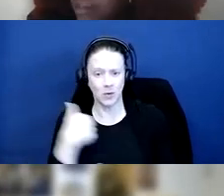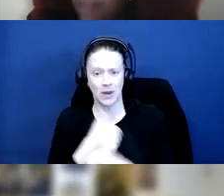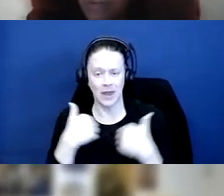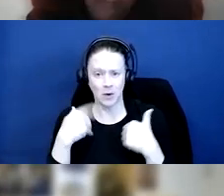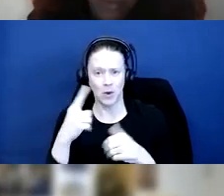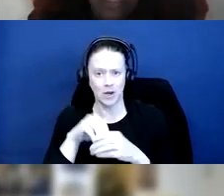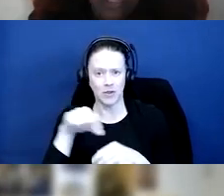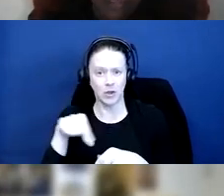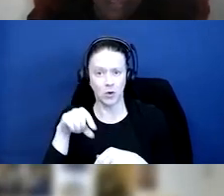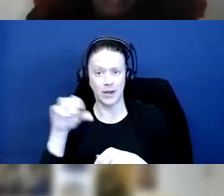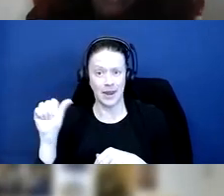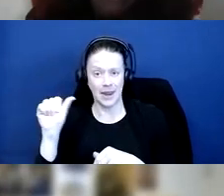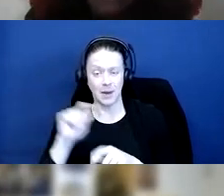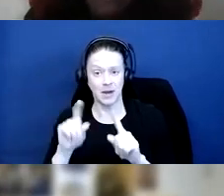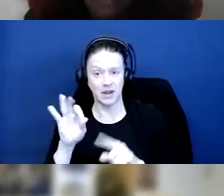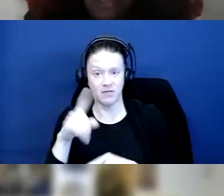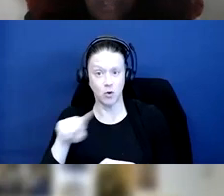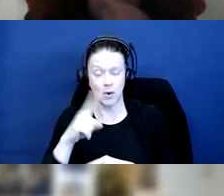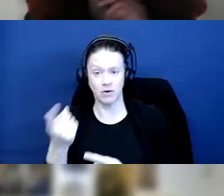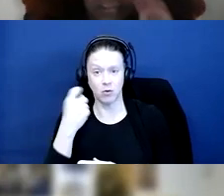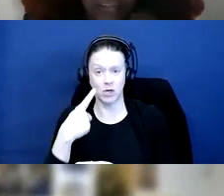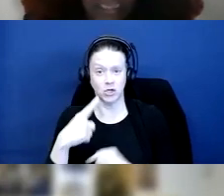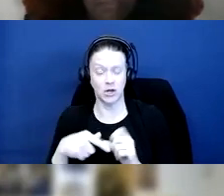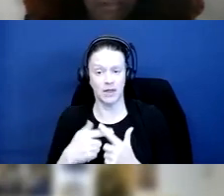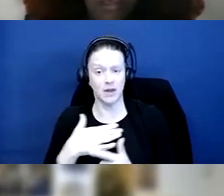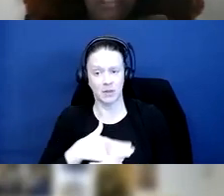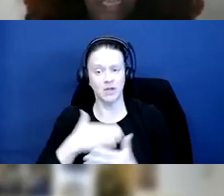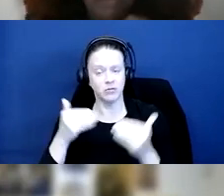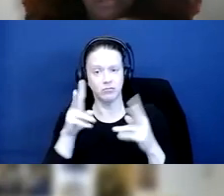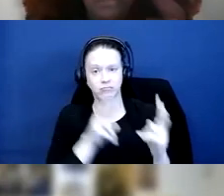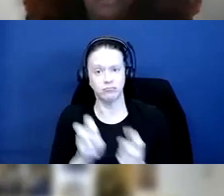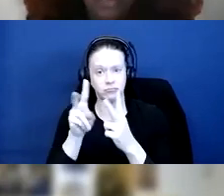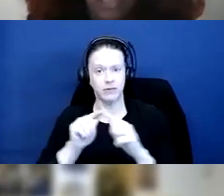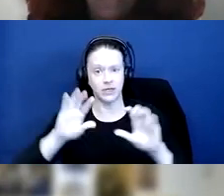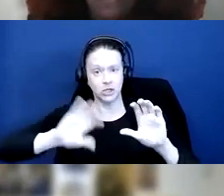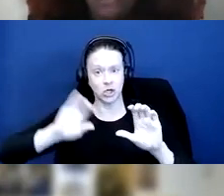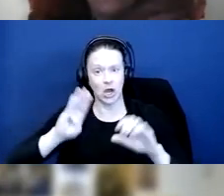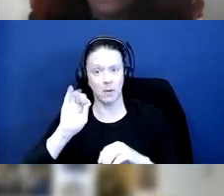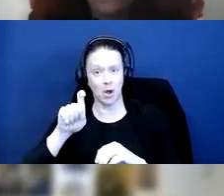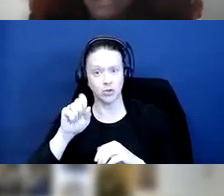But if you have a question, please feel free to post in the chat box or Q&A or you can raise your hand